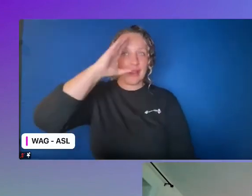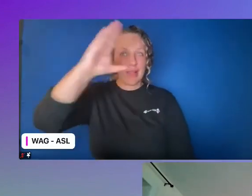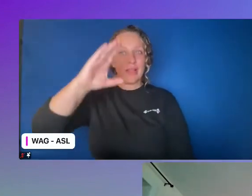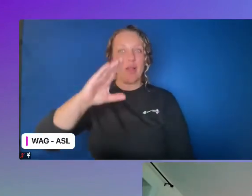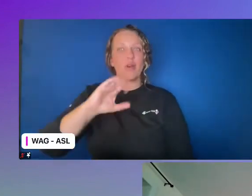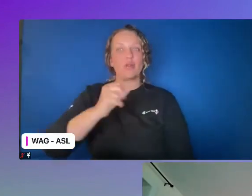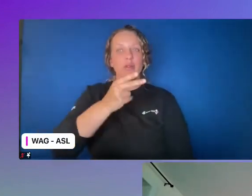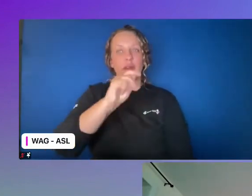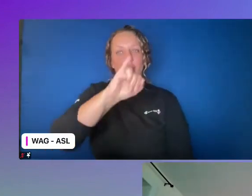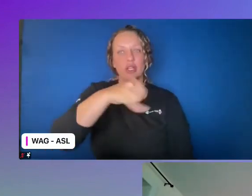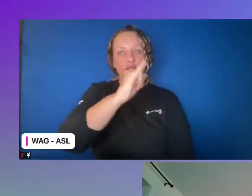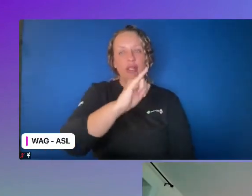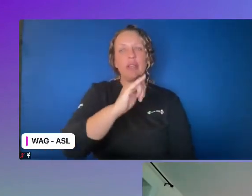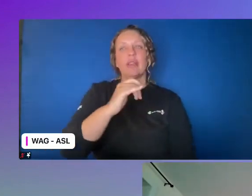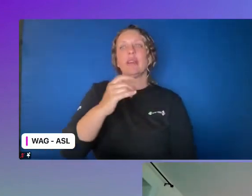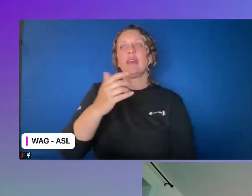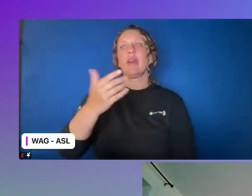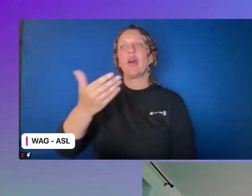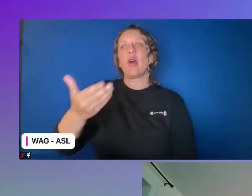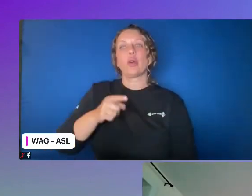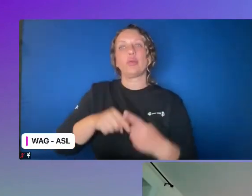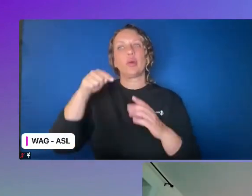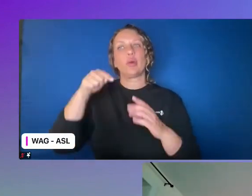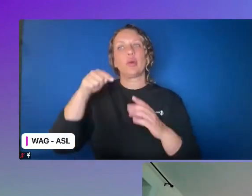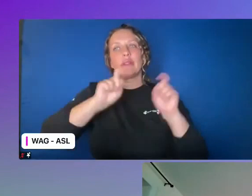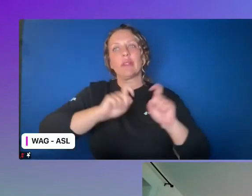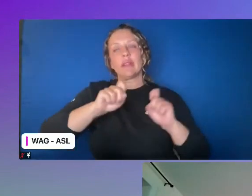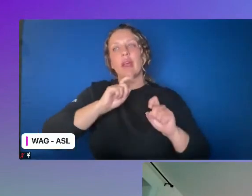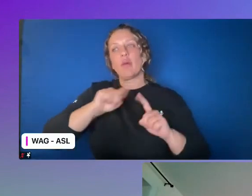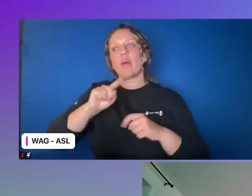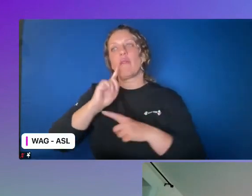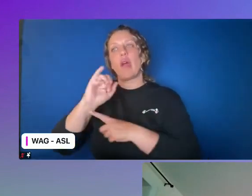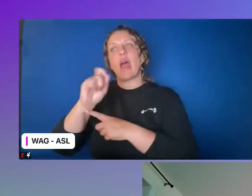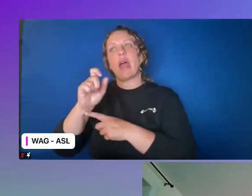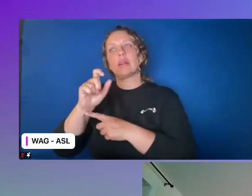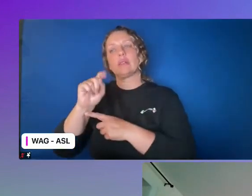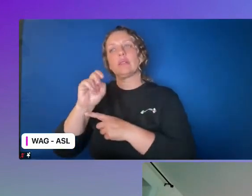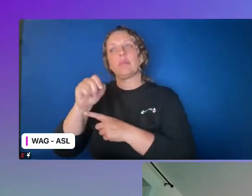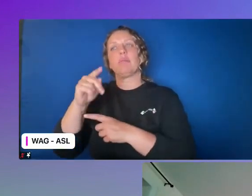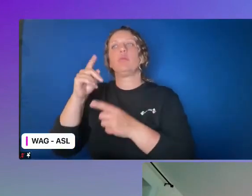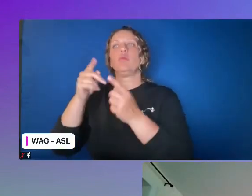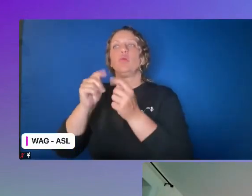Yeah, welcome everyone to extensive testing reporting with Axe DevTools. I'm Harry Schneideman,